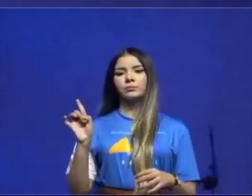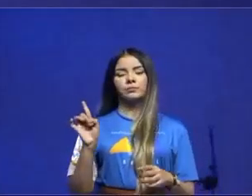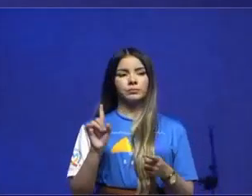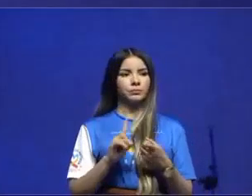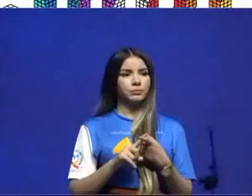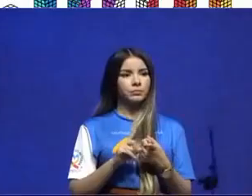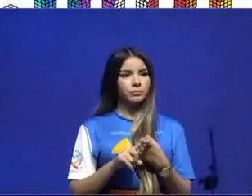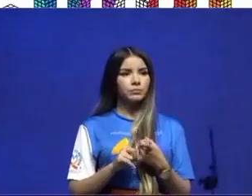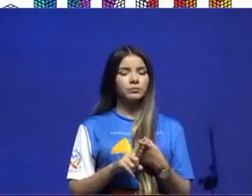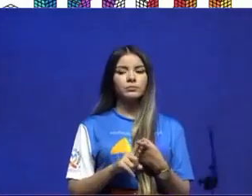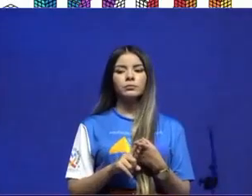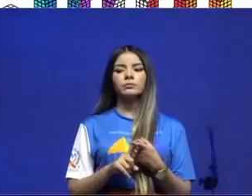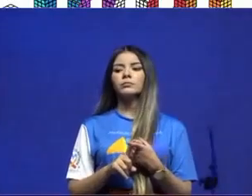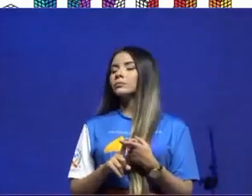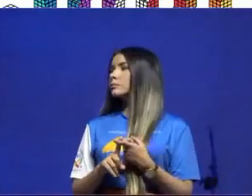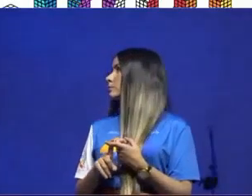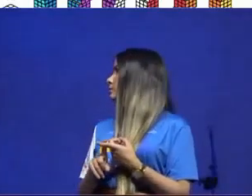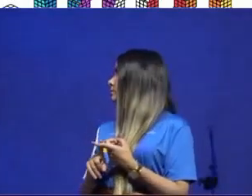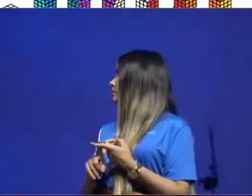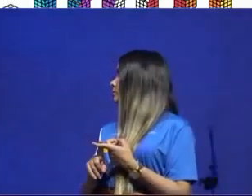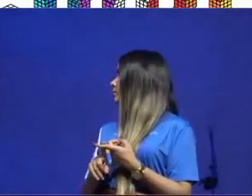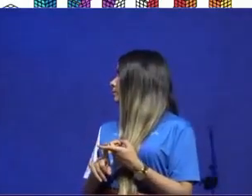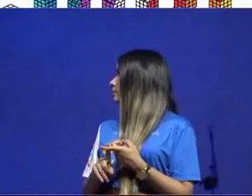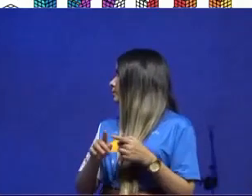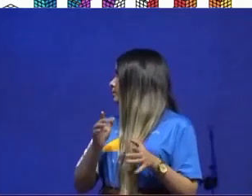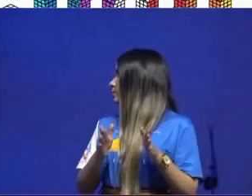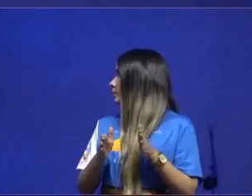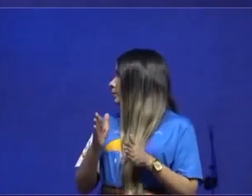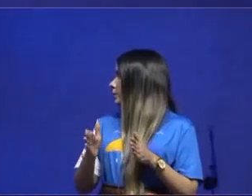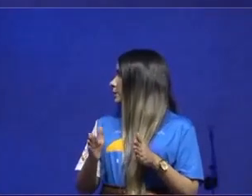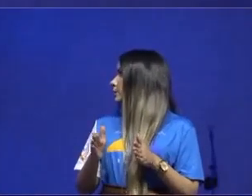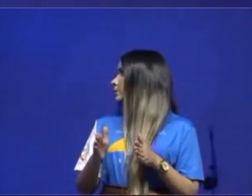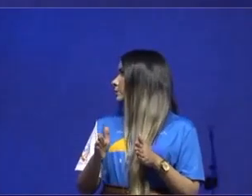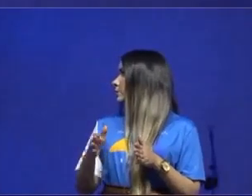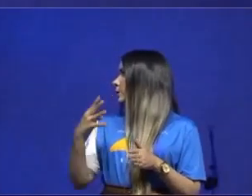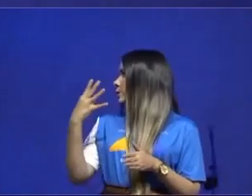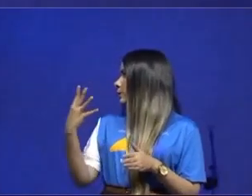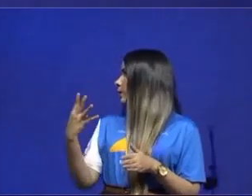four boys to one girl on average and Another factor that also raises the issue